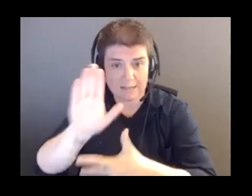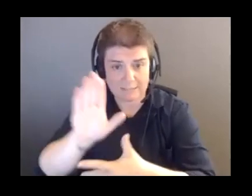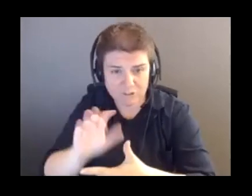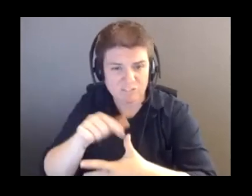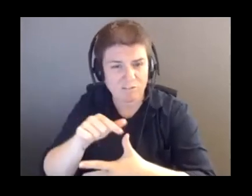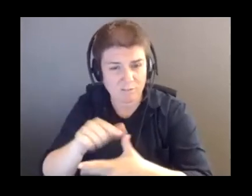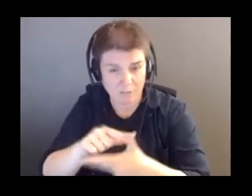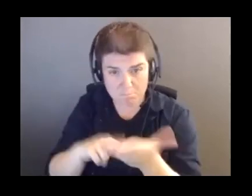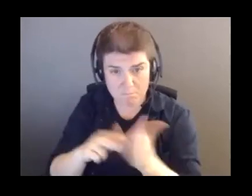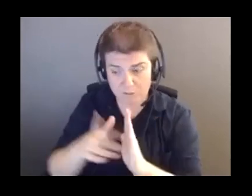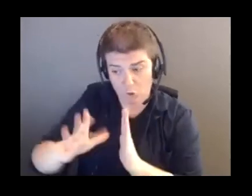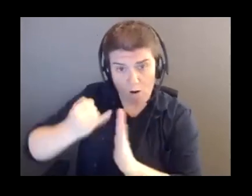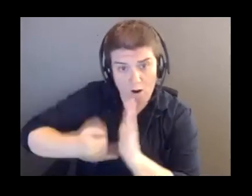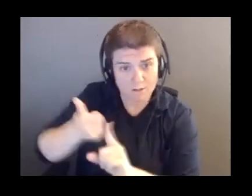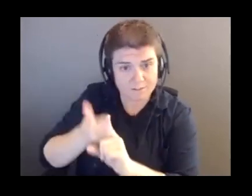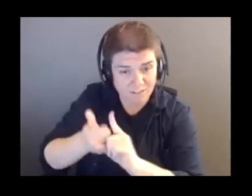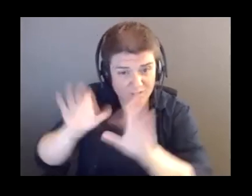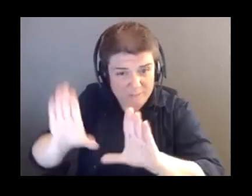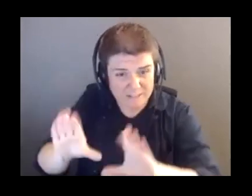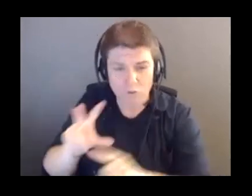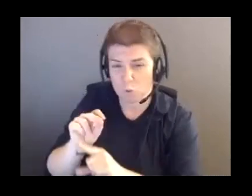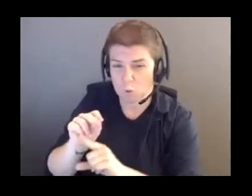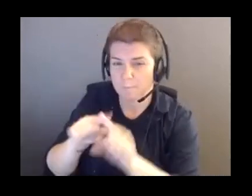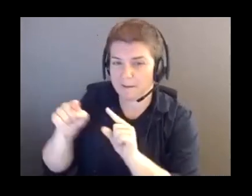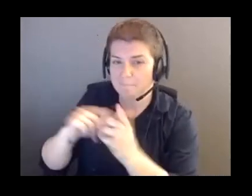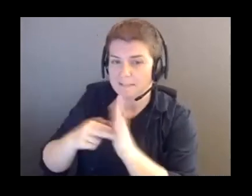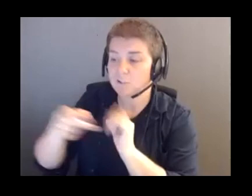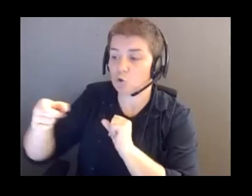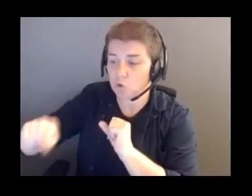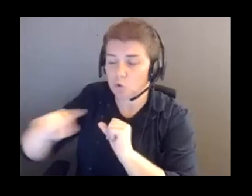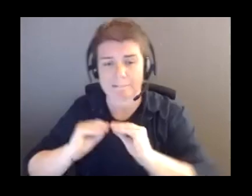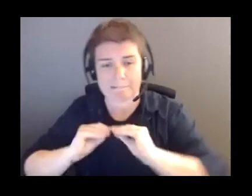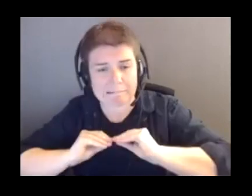is exceptional. It's that you've made a clear and compelling case for how this investment